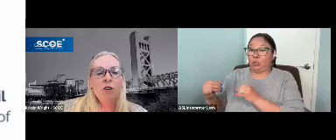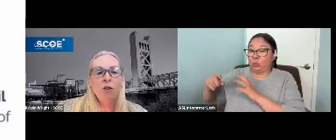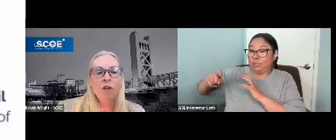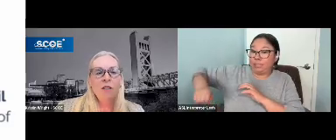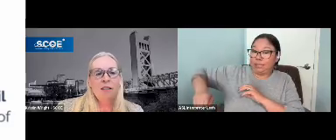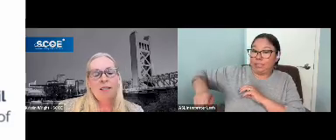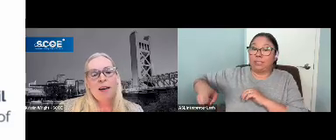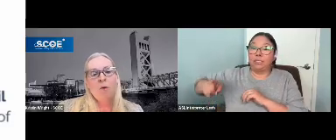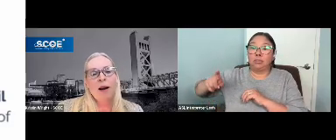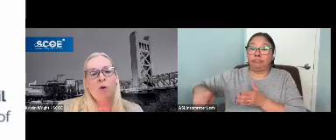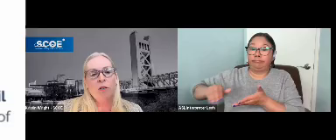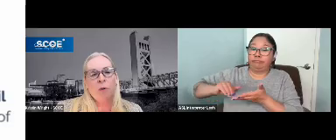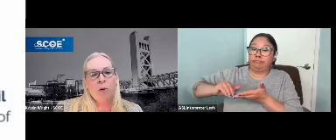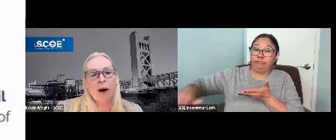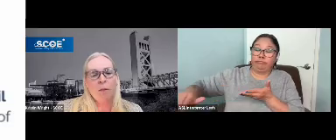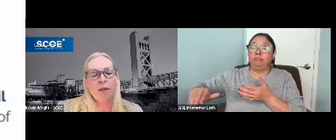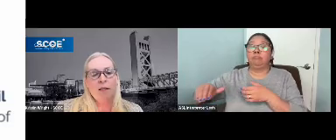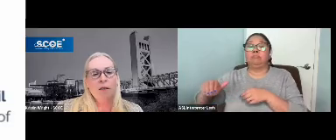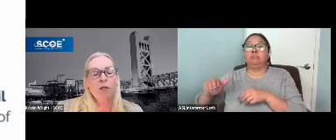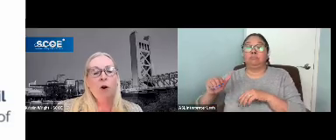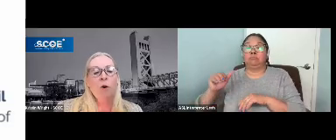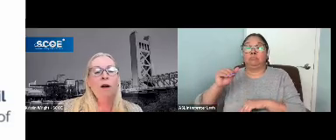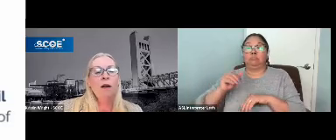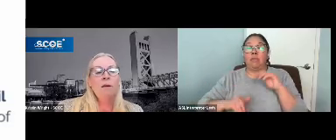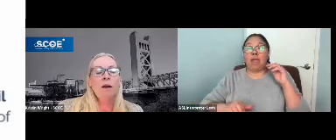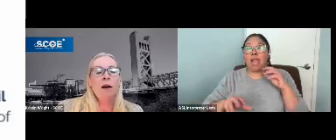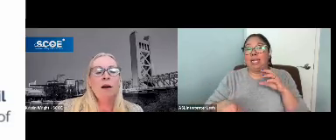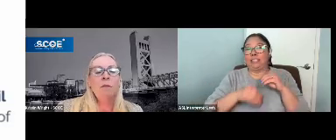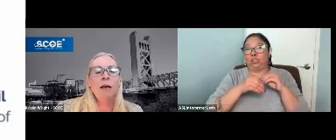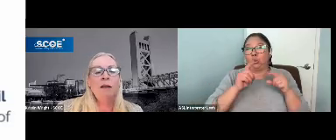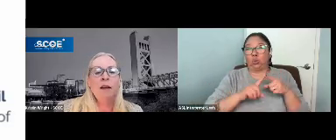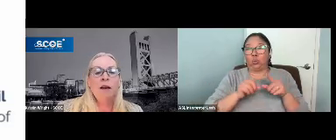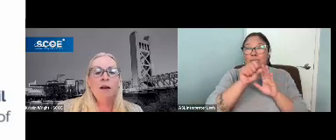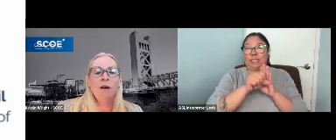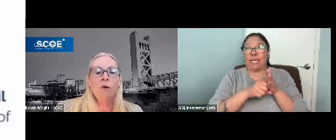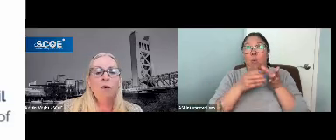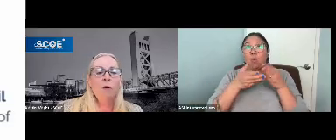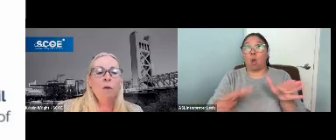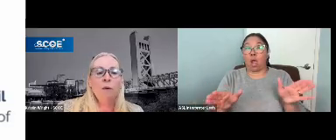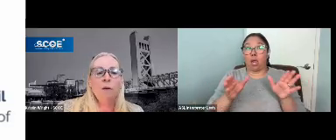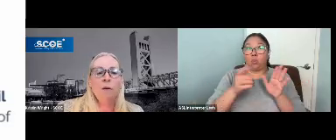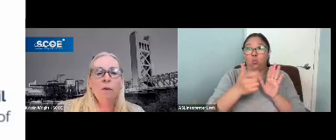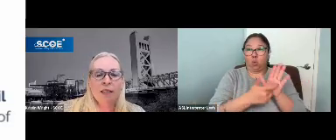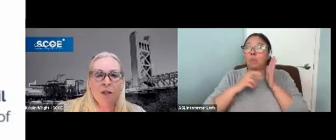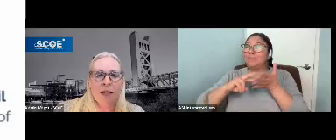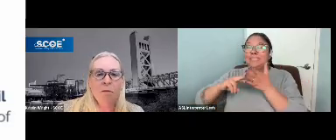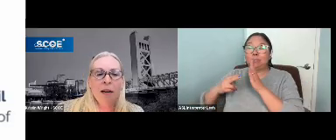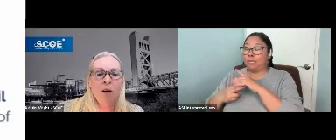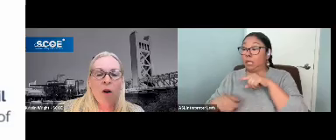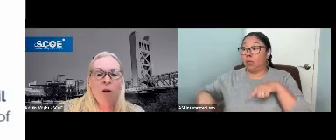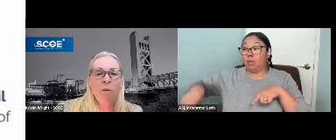additional to the statewide course requirements. So, uh, meaning that they still need to meet all